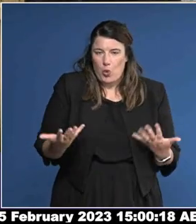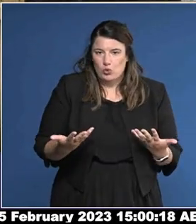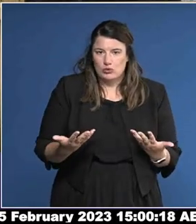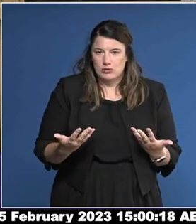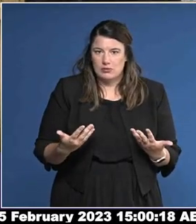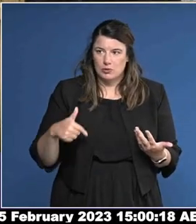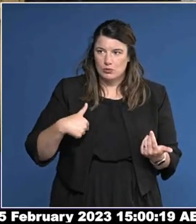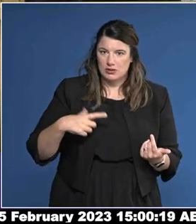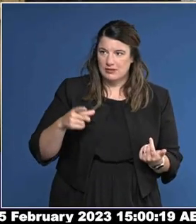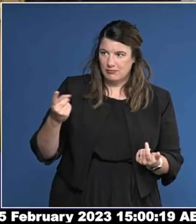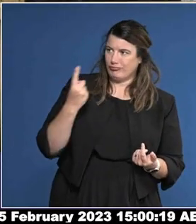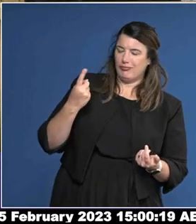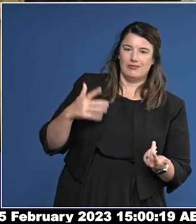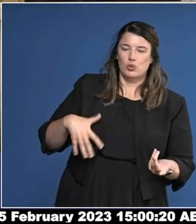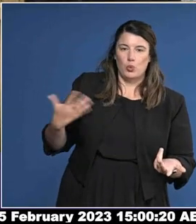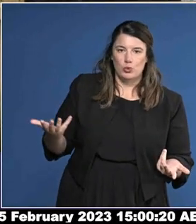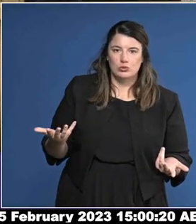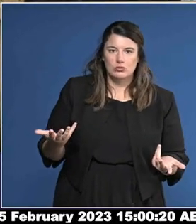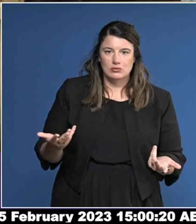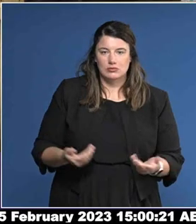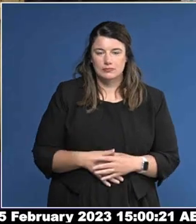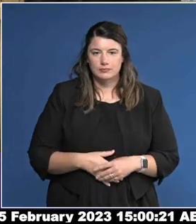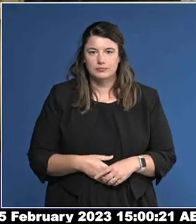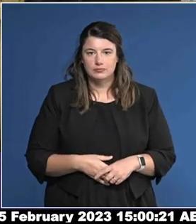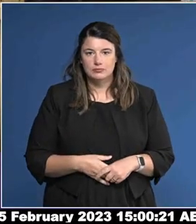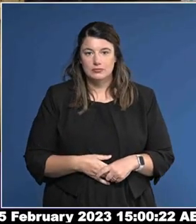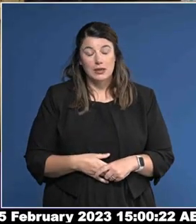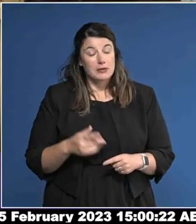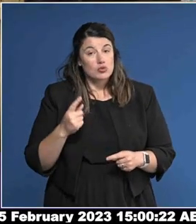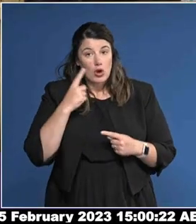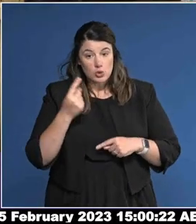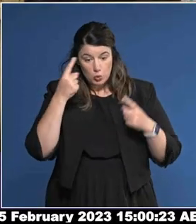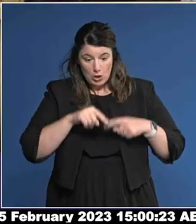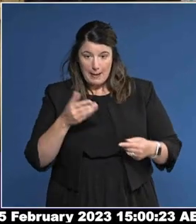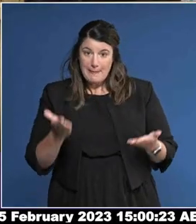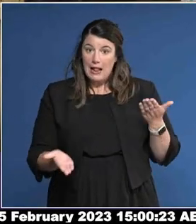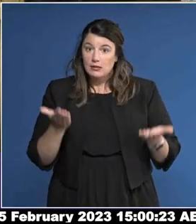So, you know, I think it's - and, again, it's that balance between duty of care and,